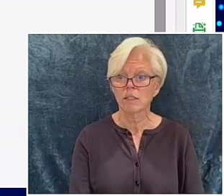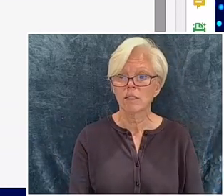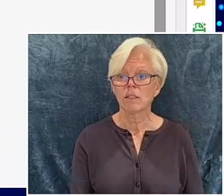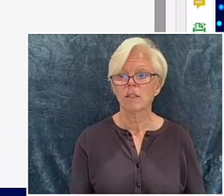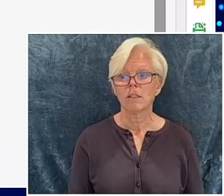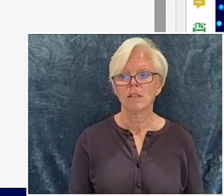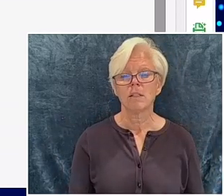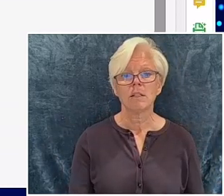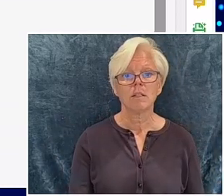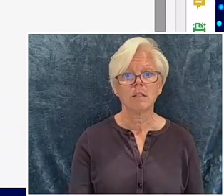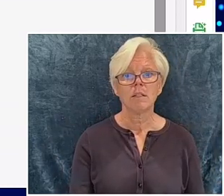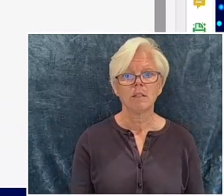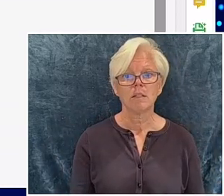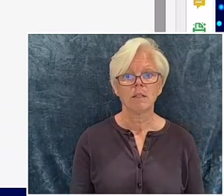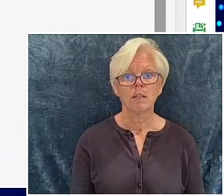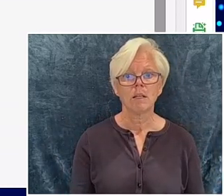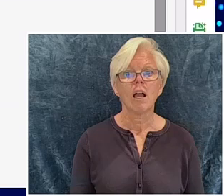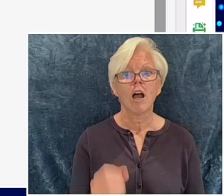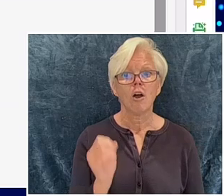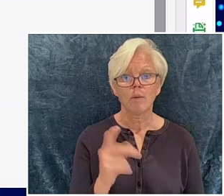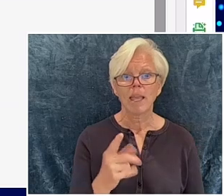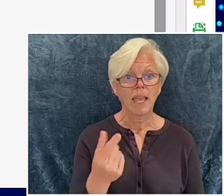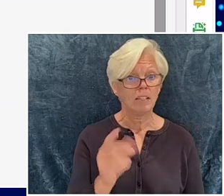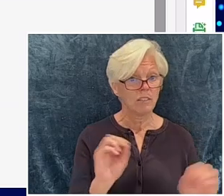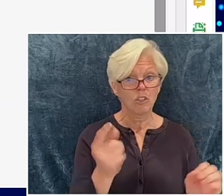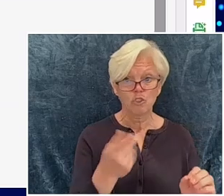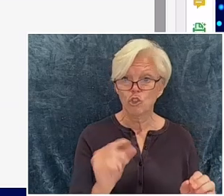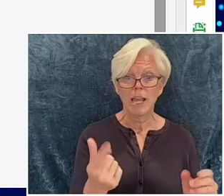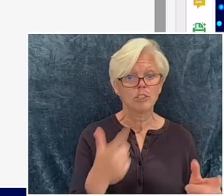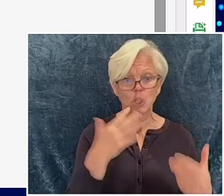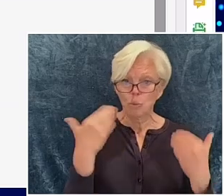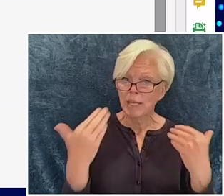Not seeing anything immediately, Greg, I would say keep going. Okay. And just want to point out again that